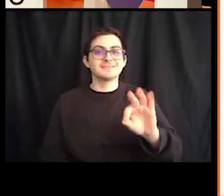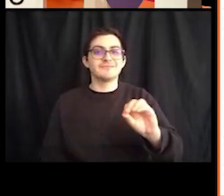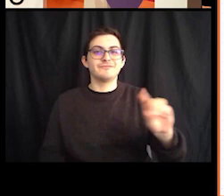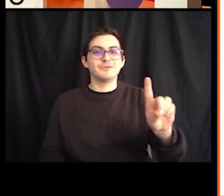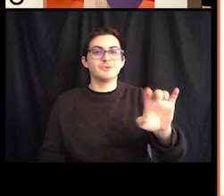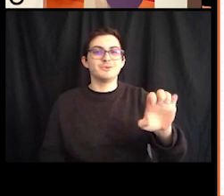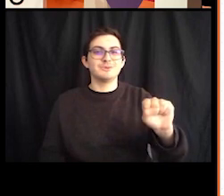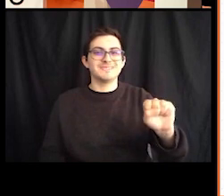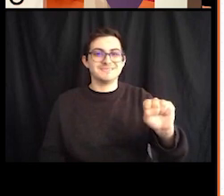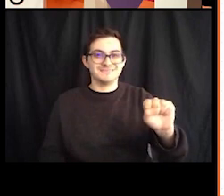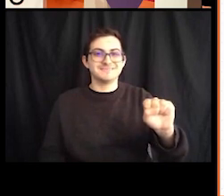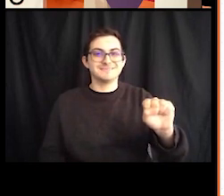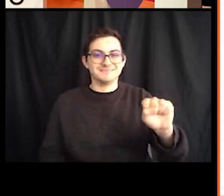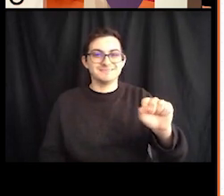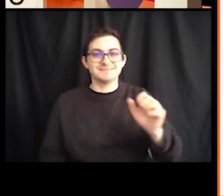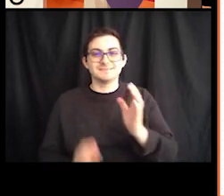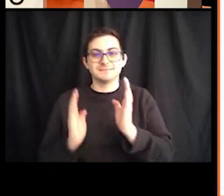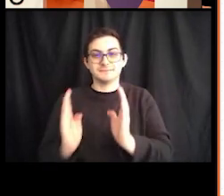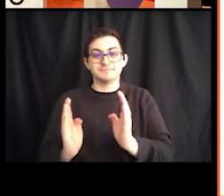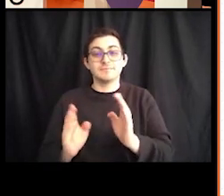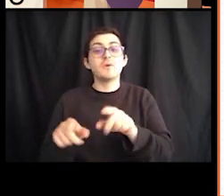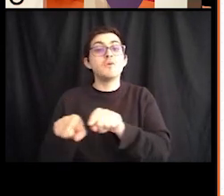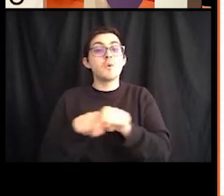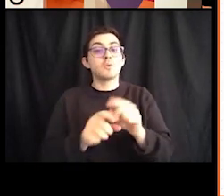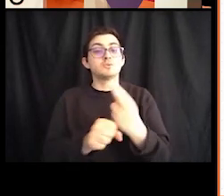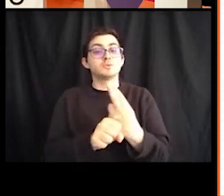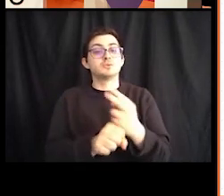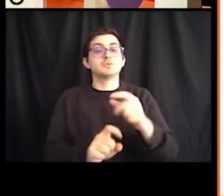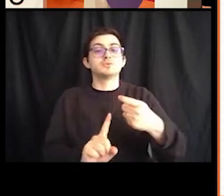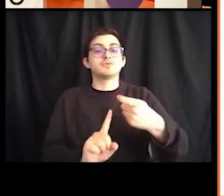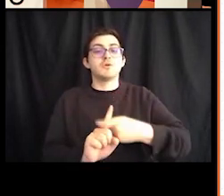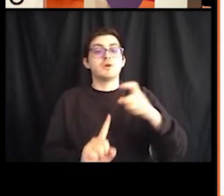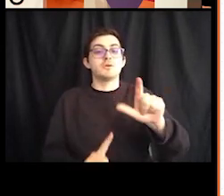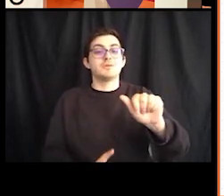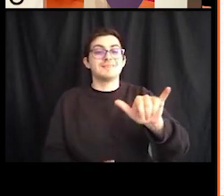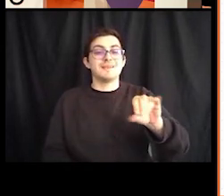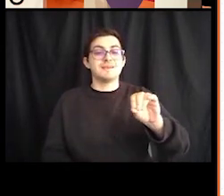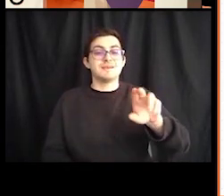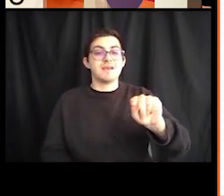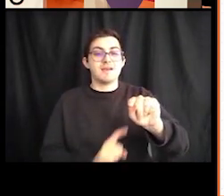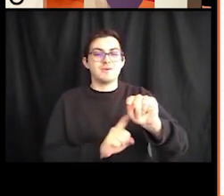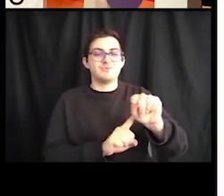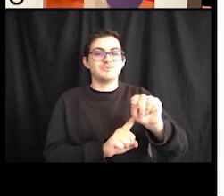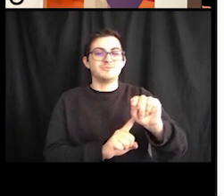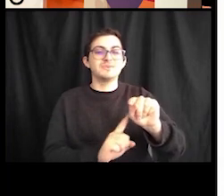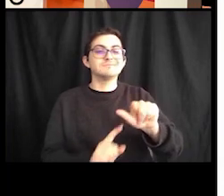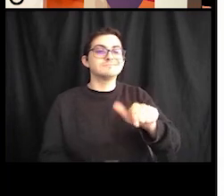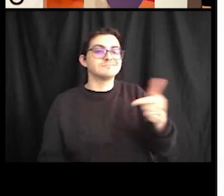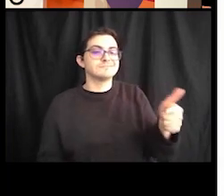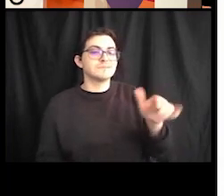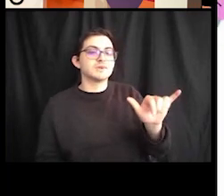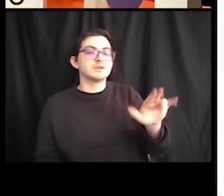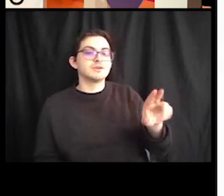Now these are also using auto layout in them as well. So Yuhki's going to give us some examples of making that recipe card grow.